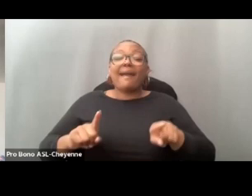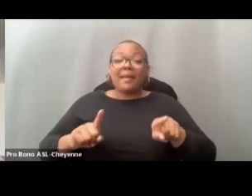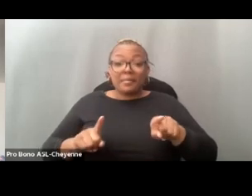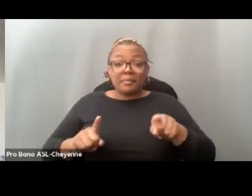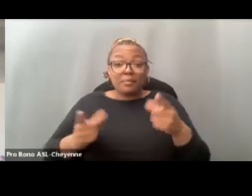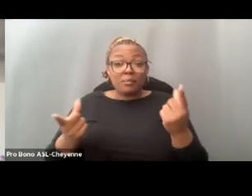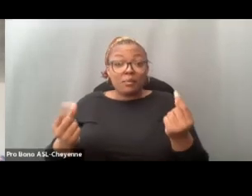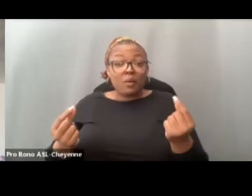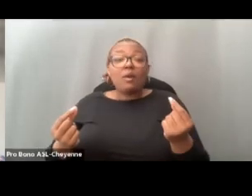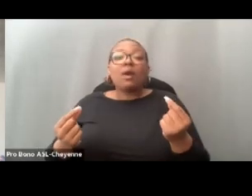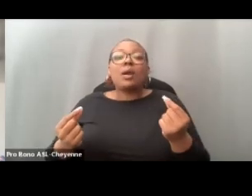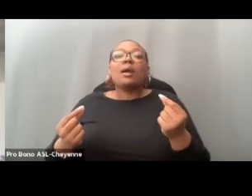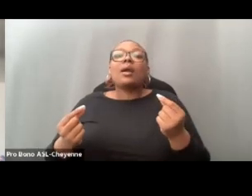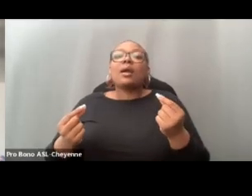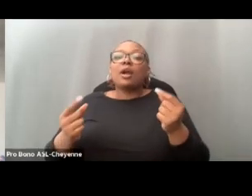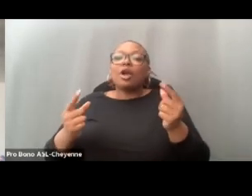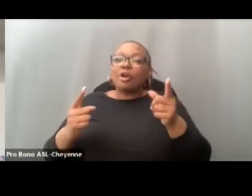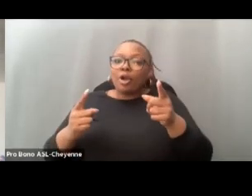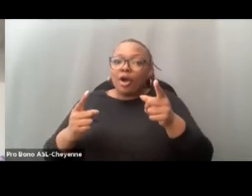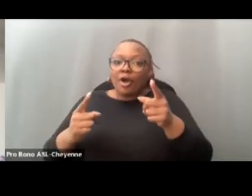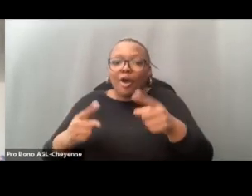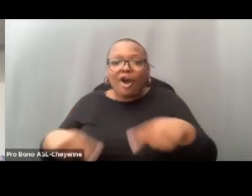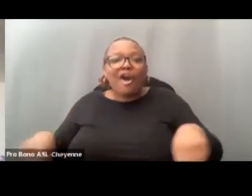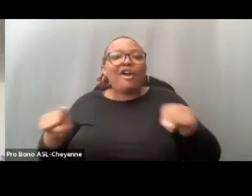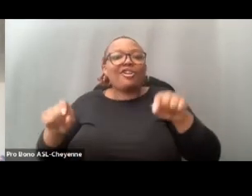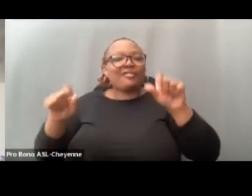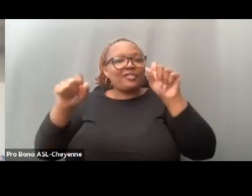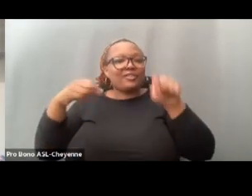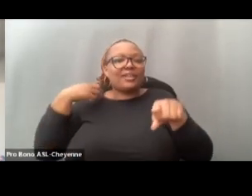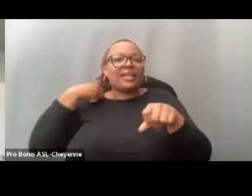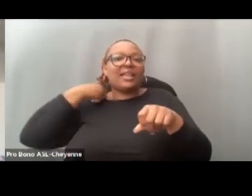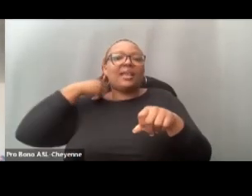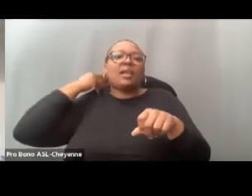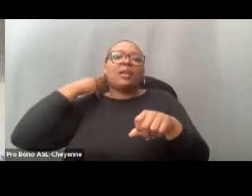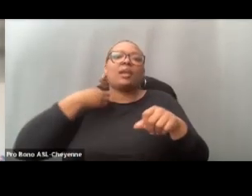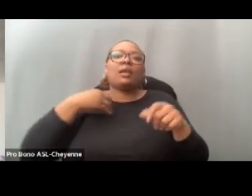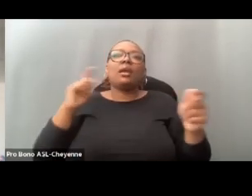then you can shift one person,